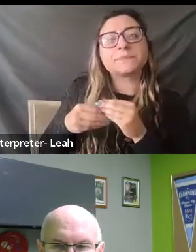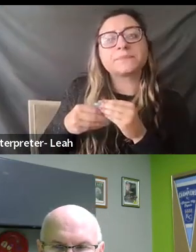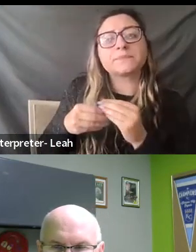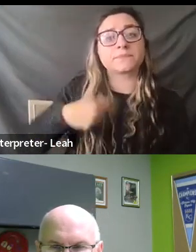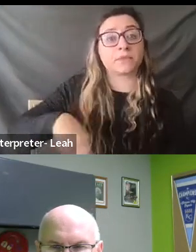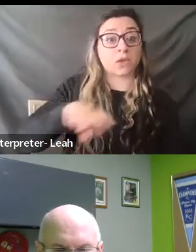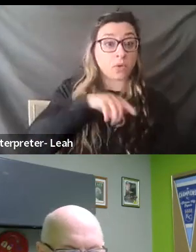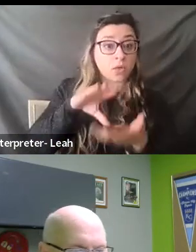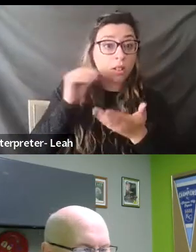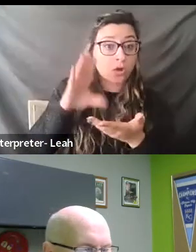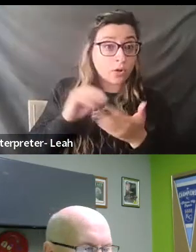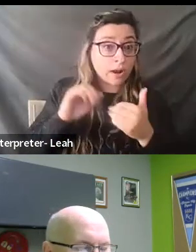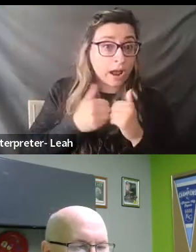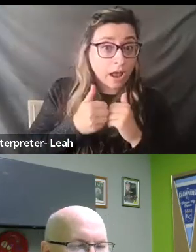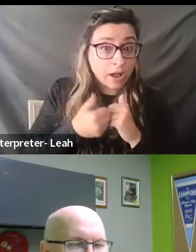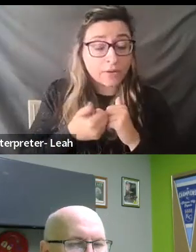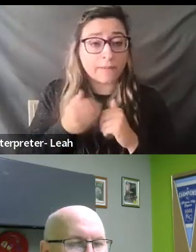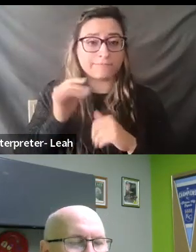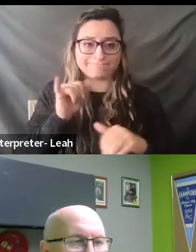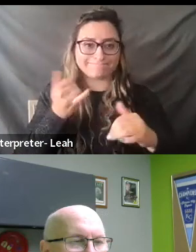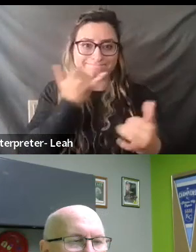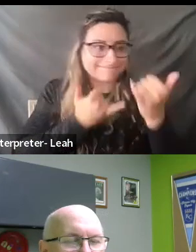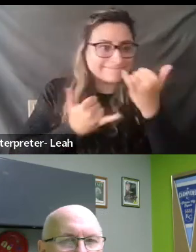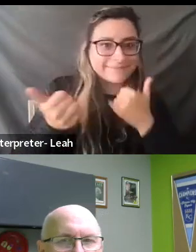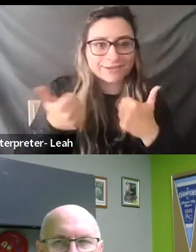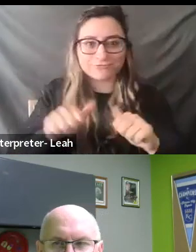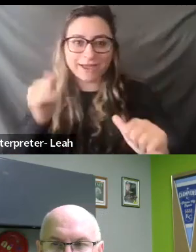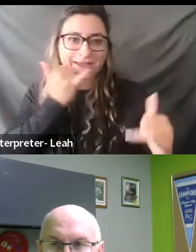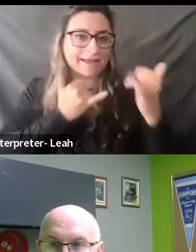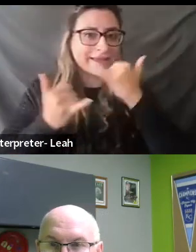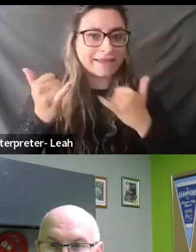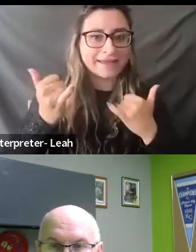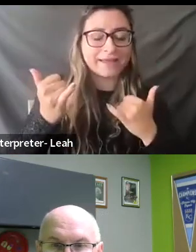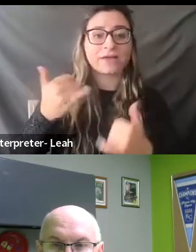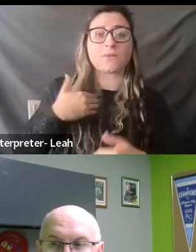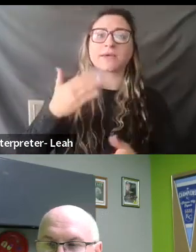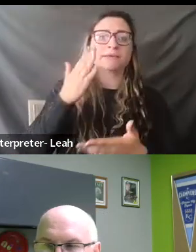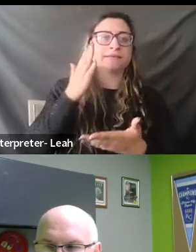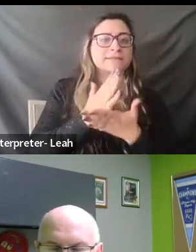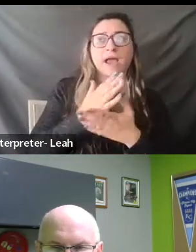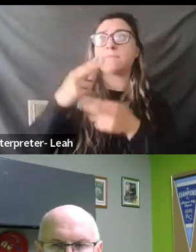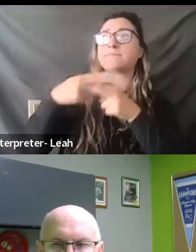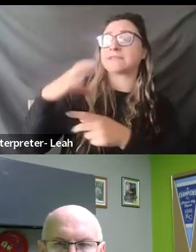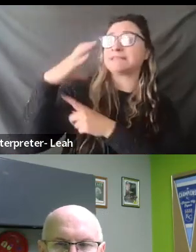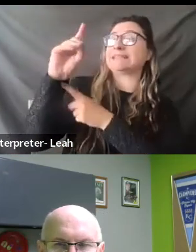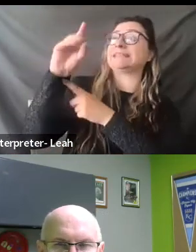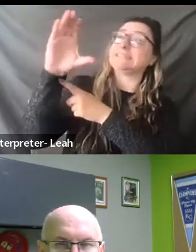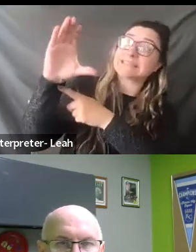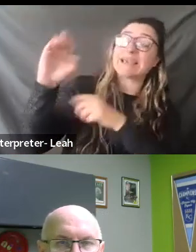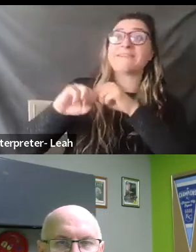So there were a lot of people that said, god or nature or fate or something will take care of it, but this is not for me to try to control. To Regina's point, we learned by trial and error here.